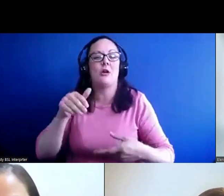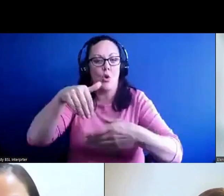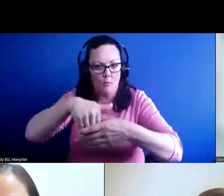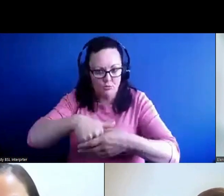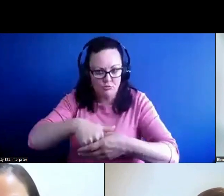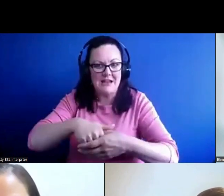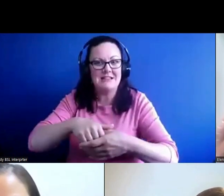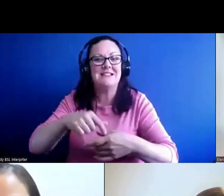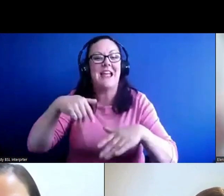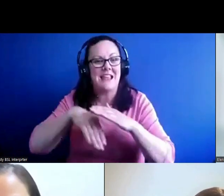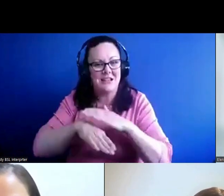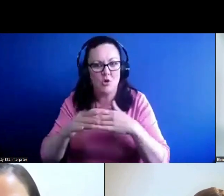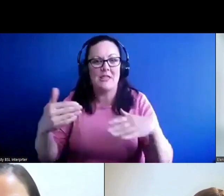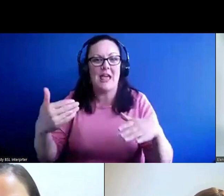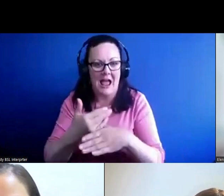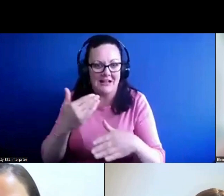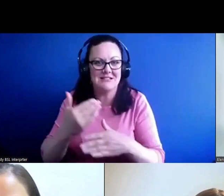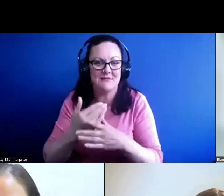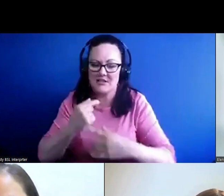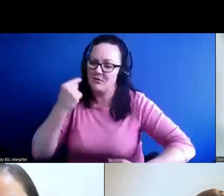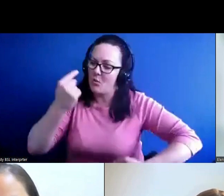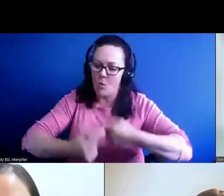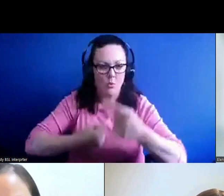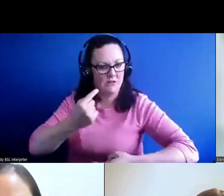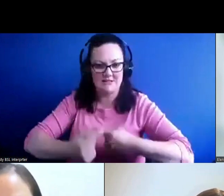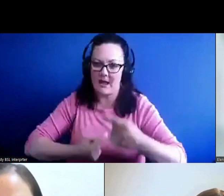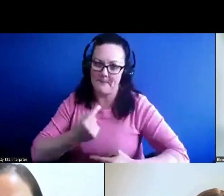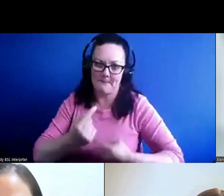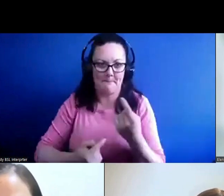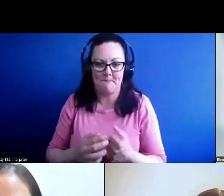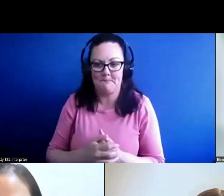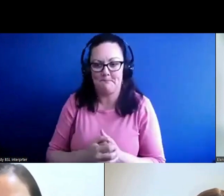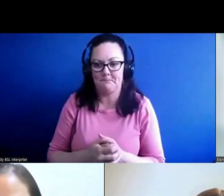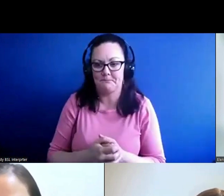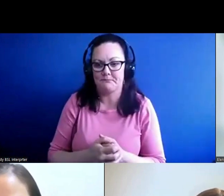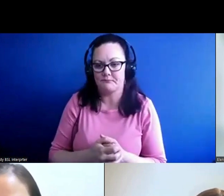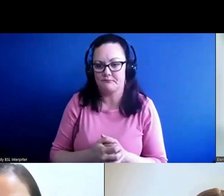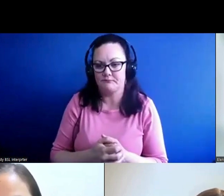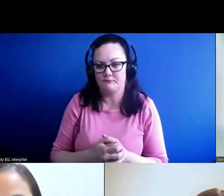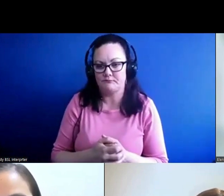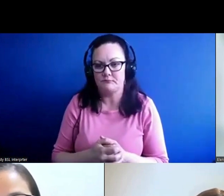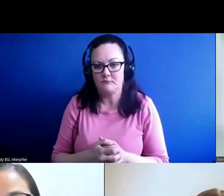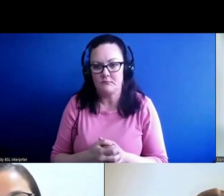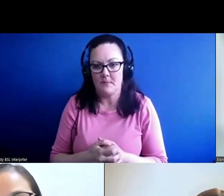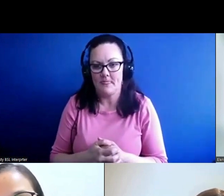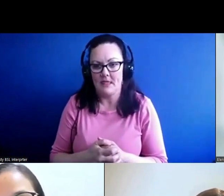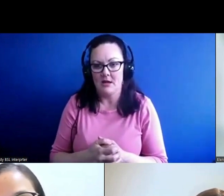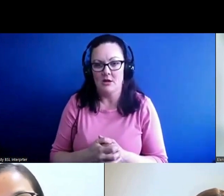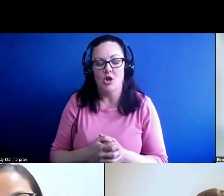activities the whole time. So to give you more context we